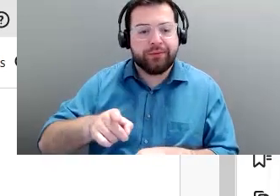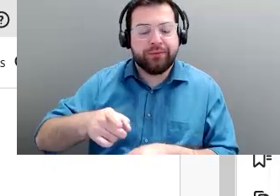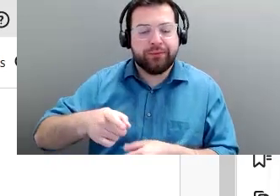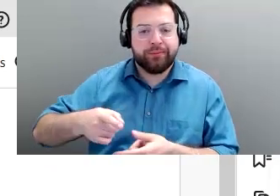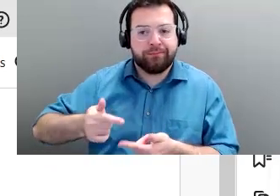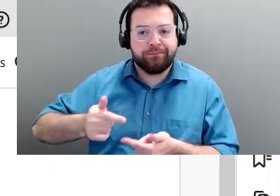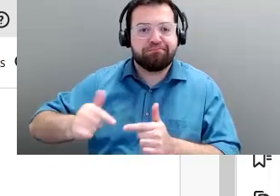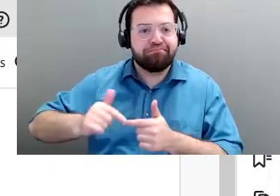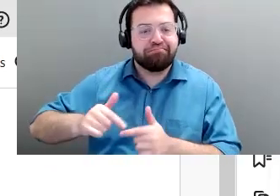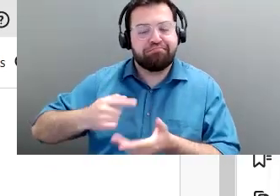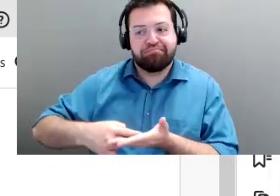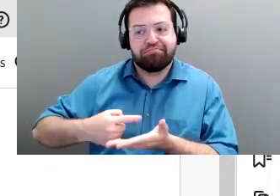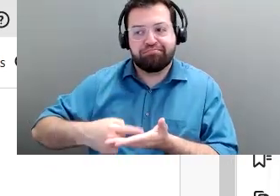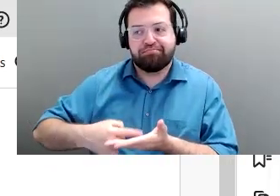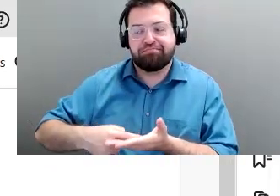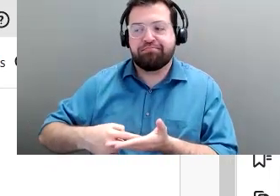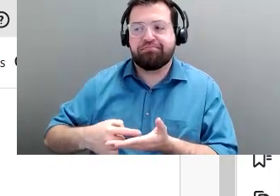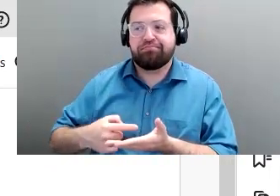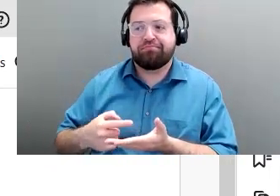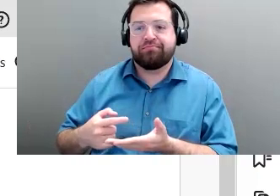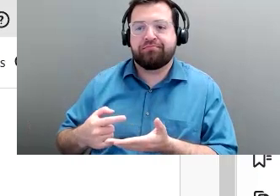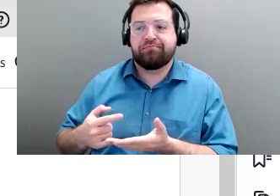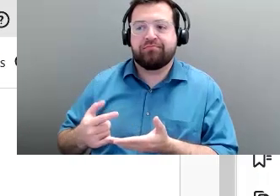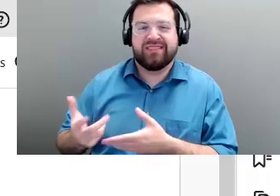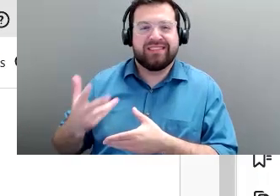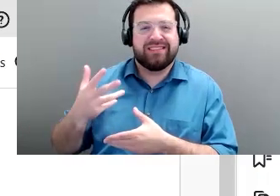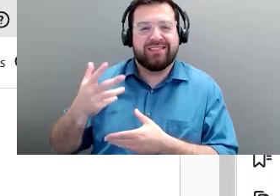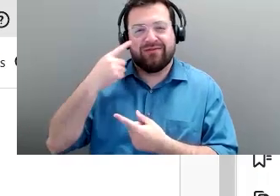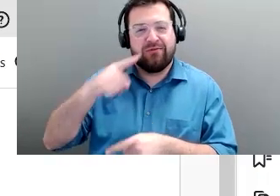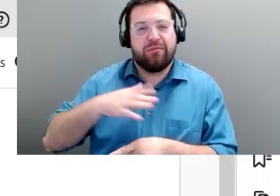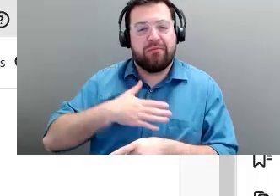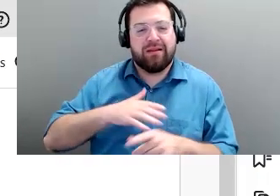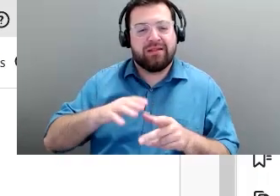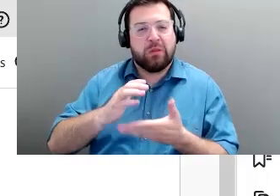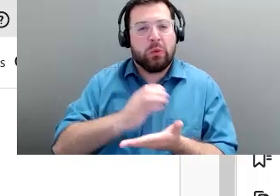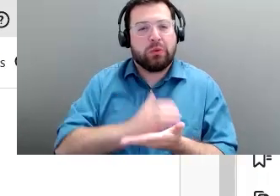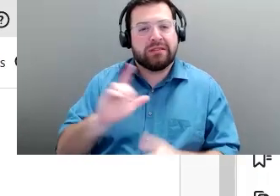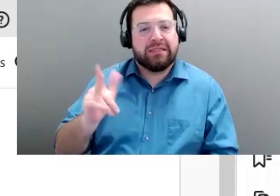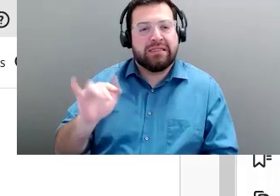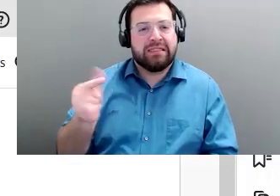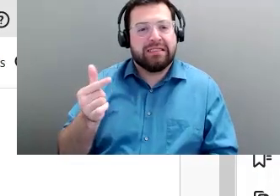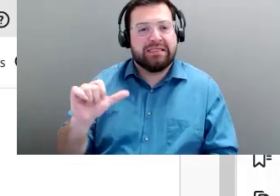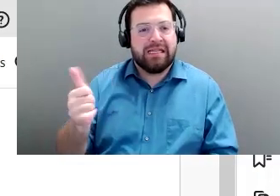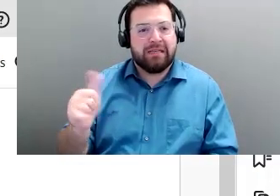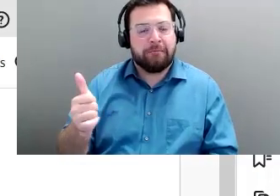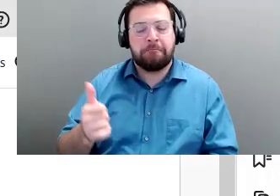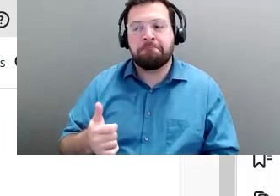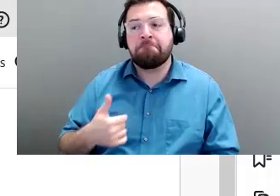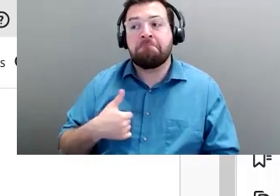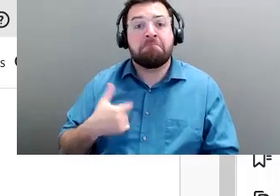I, have in my, Linguistics 10 class. And what I do here is have students,